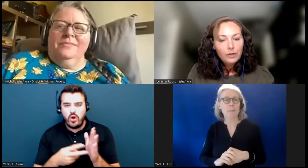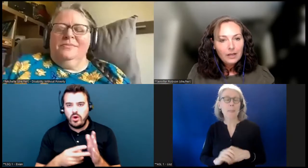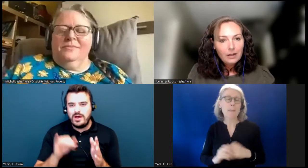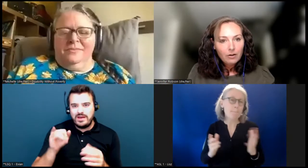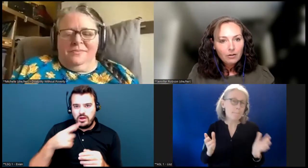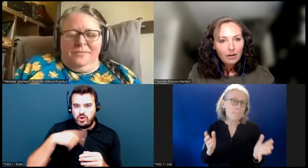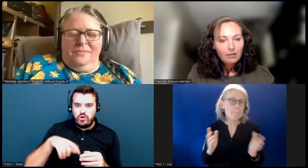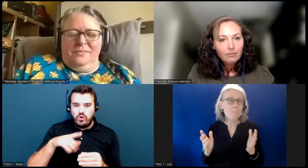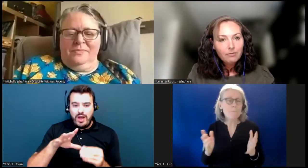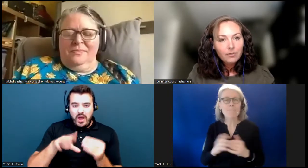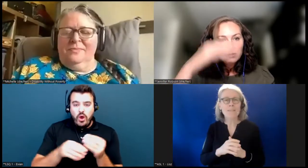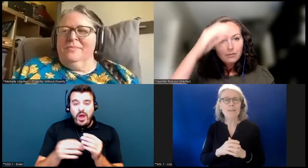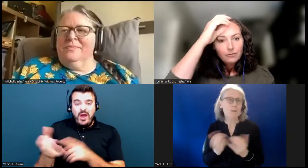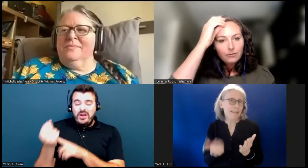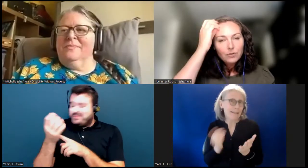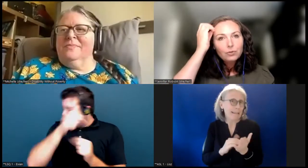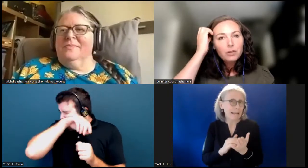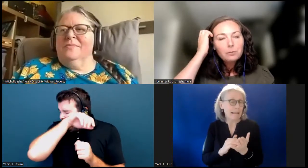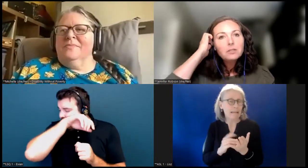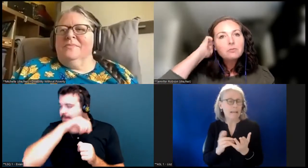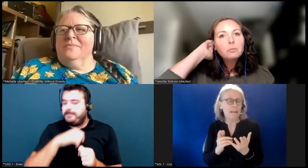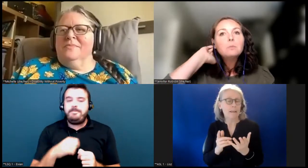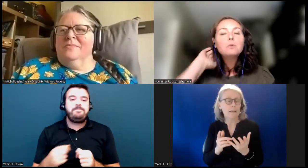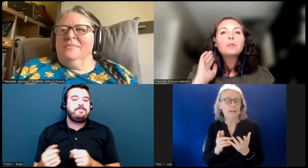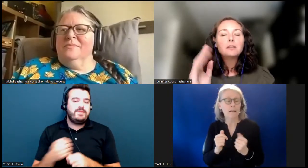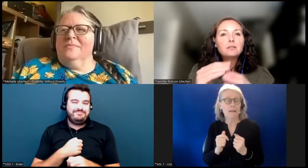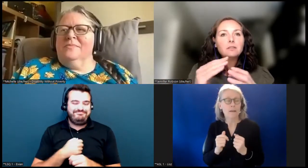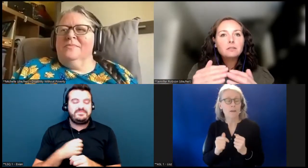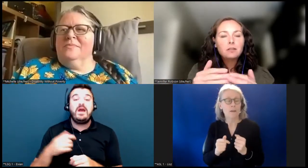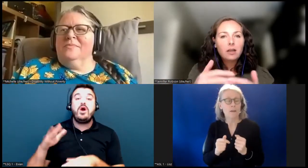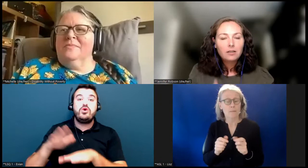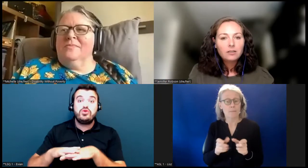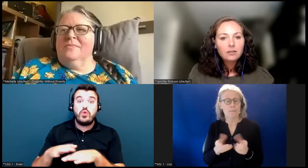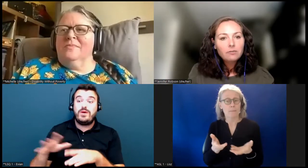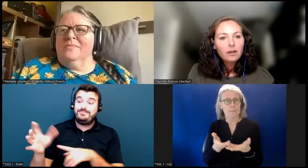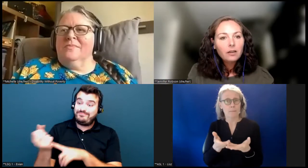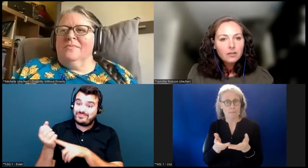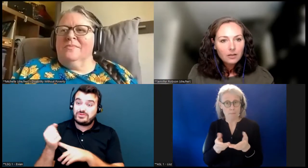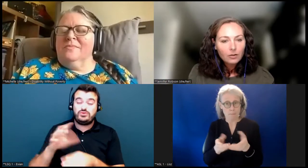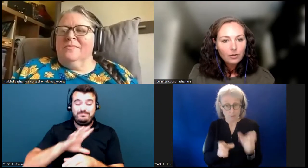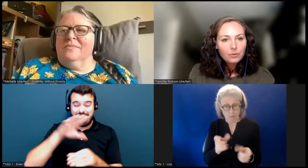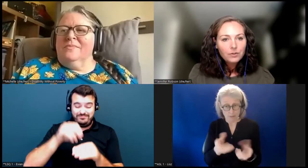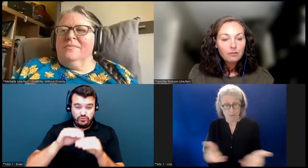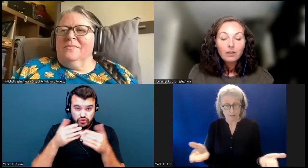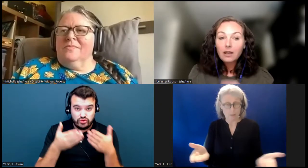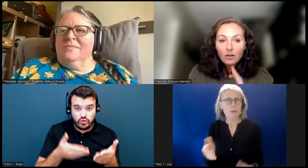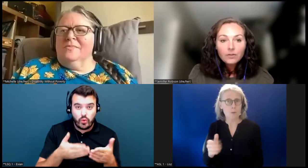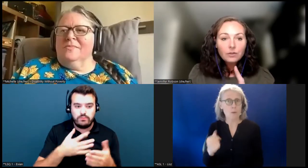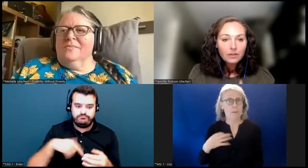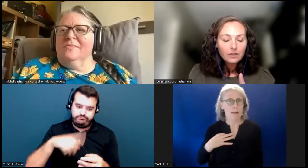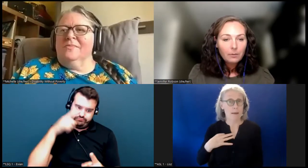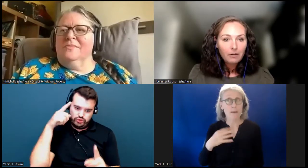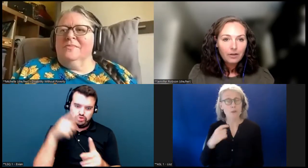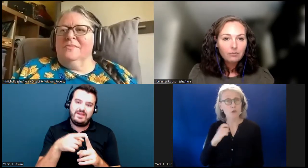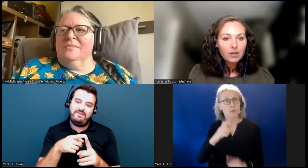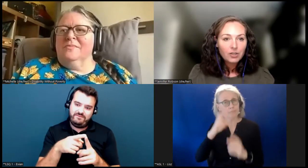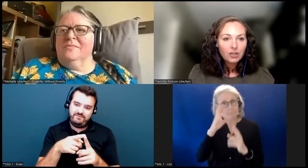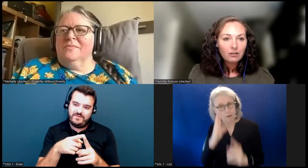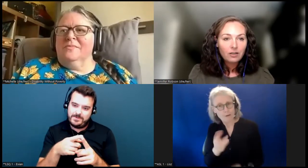GOAL HERE OF TREATMENT OF PEOPLE THAT IS DIGNIFIED, INCLUSIVE AND DOES THE POVERTY REDUCTION,